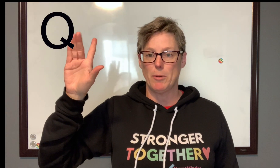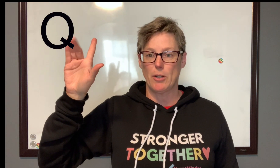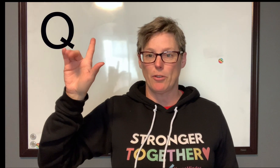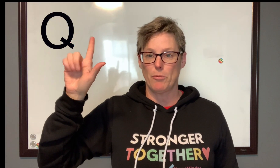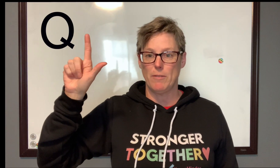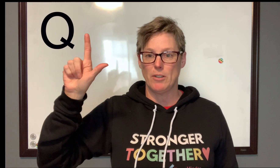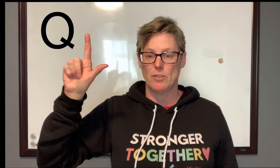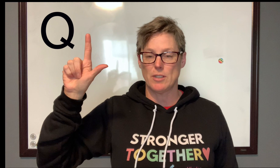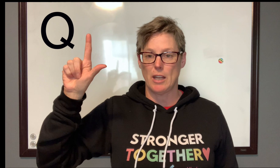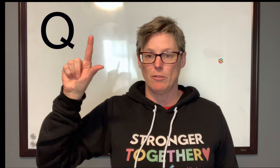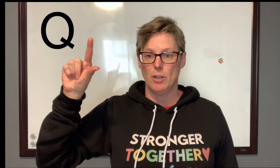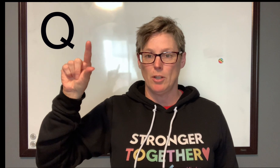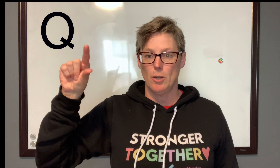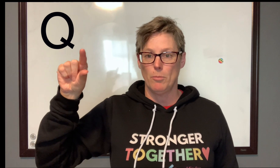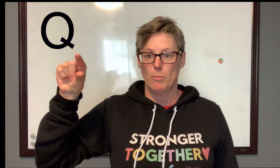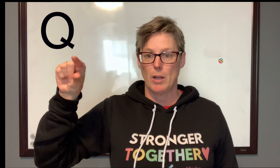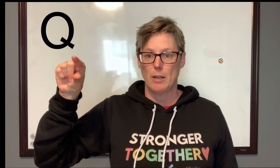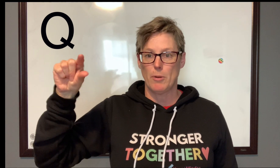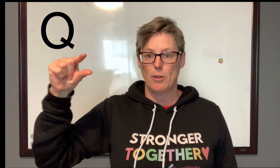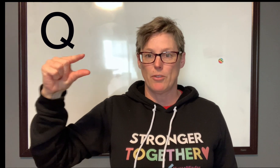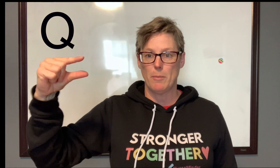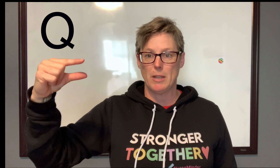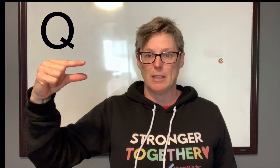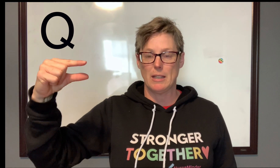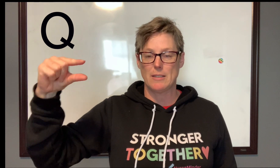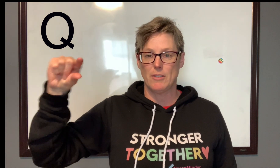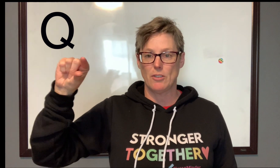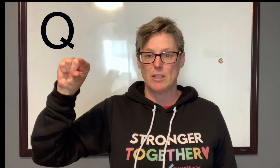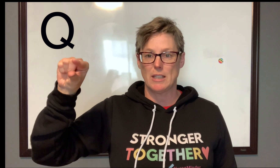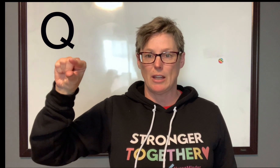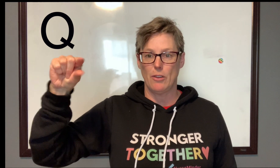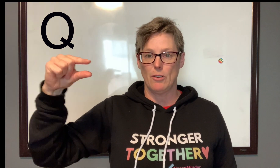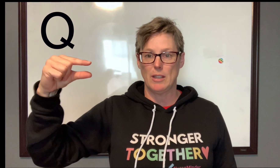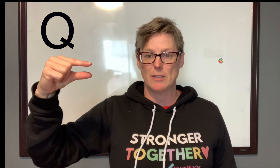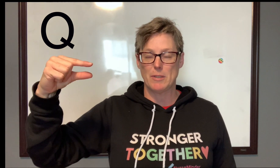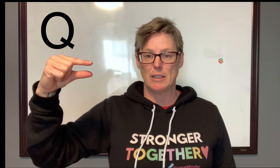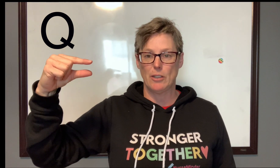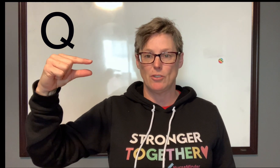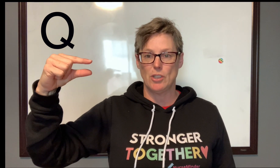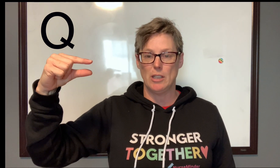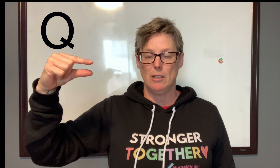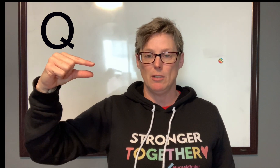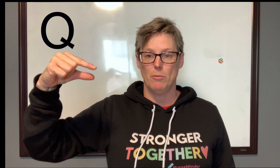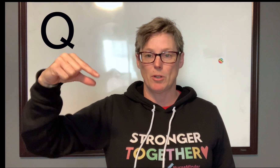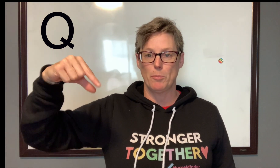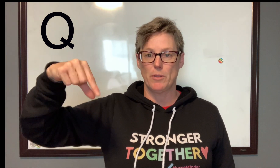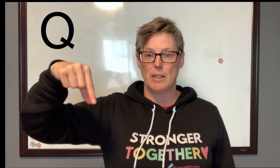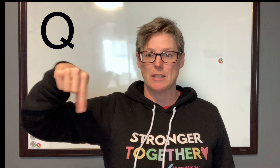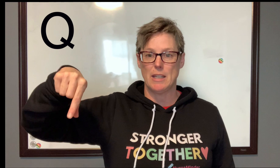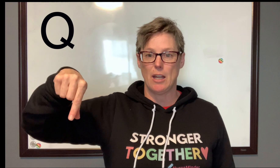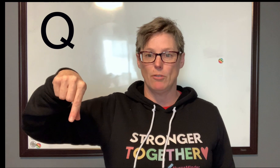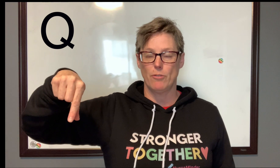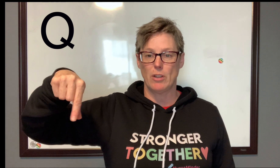brought our three fingers down kind of brought our thumb and index finger together and this was the letter g